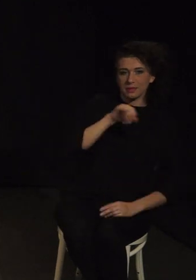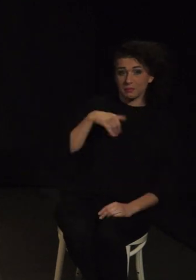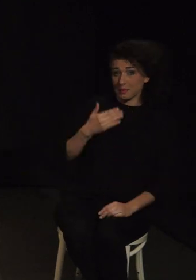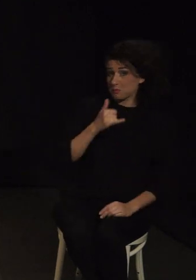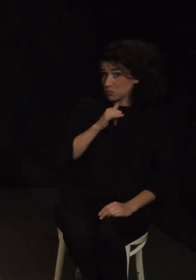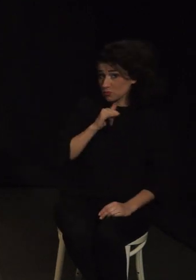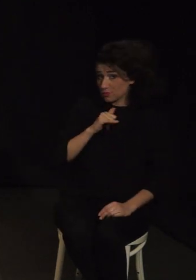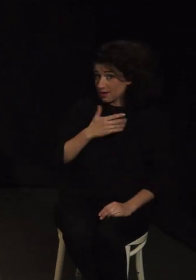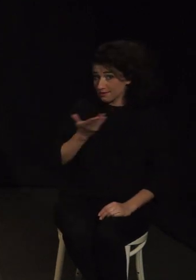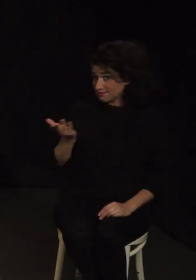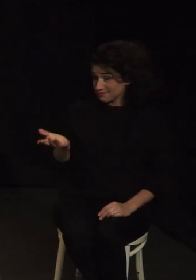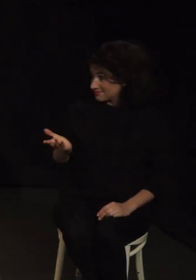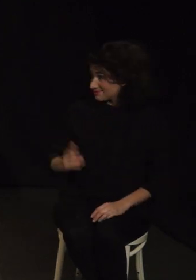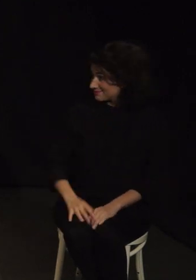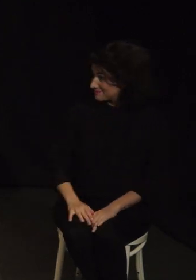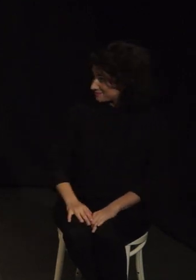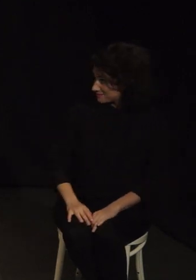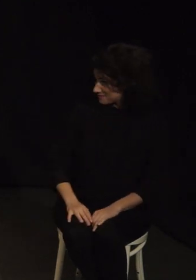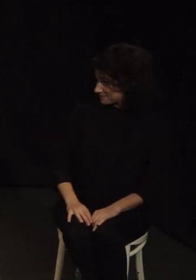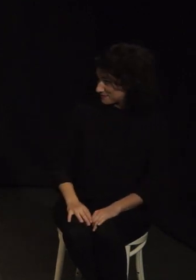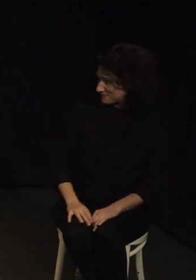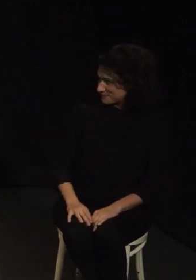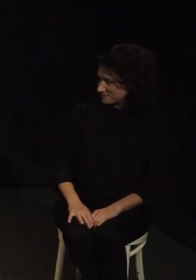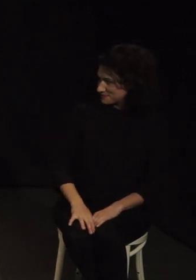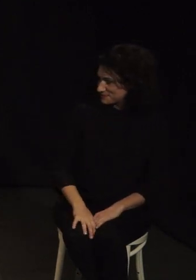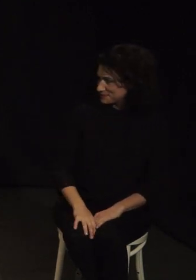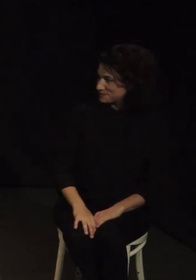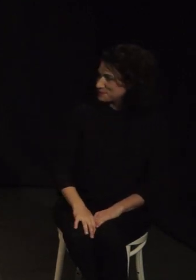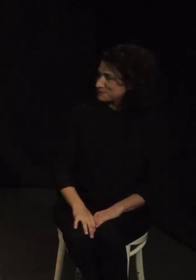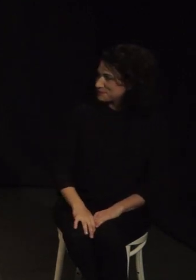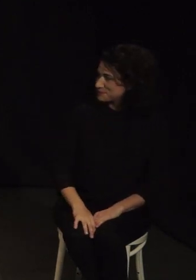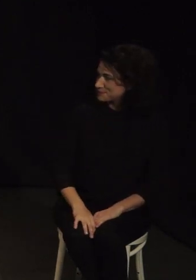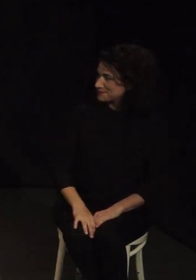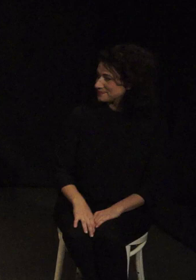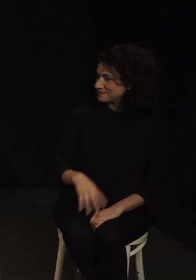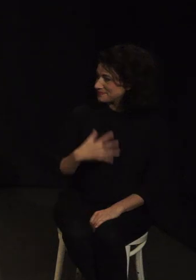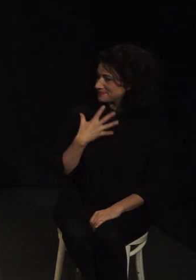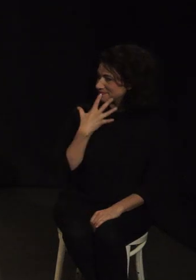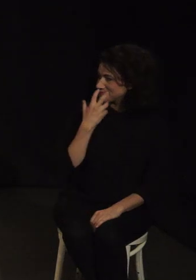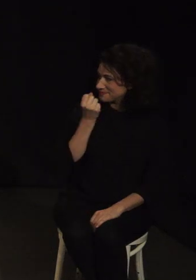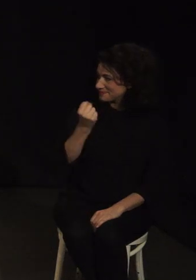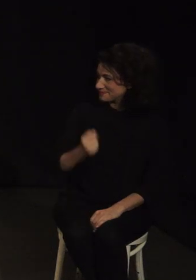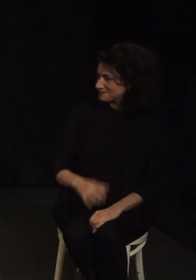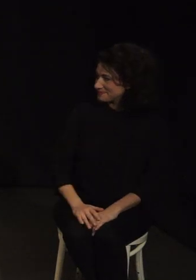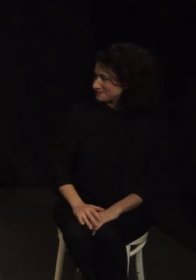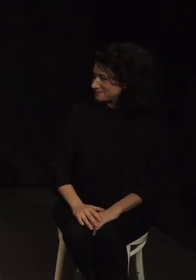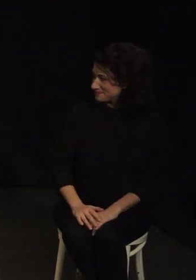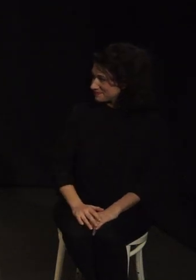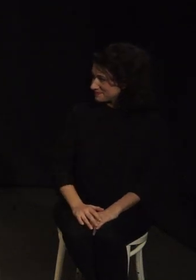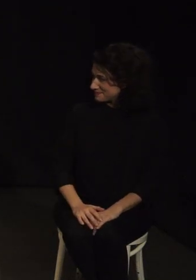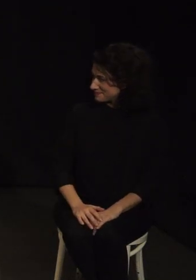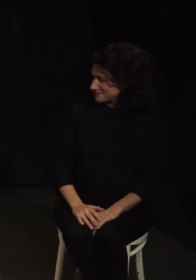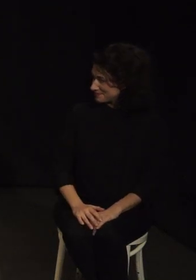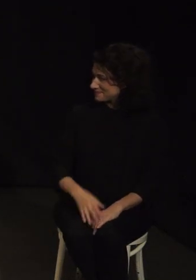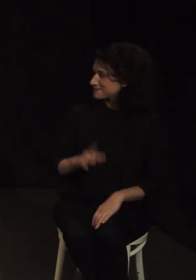for those who may see us in the future on the Internet. We'd like to know what they'll think about it.